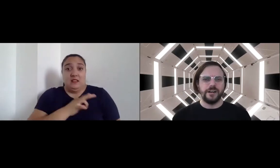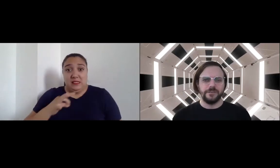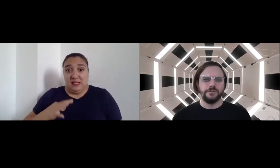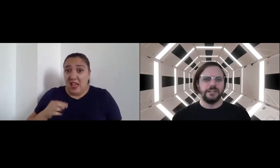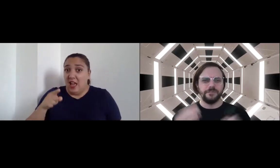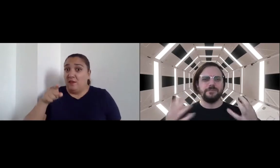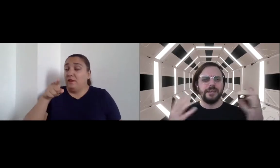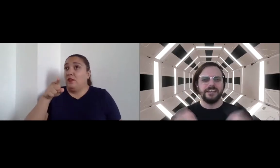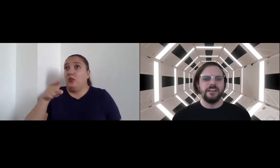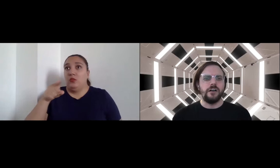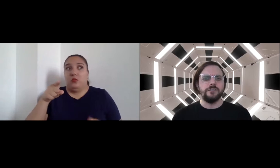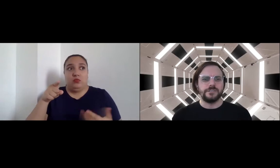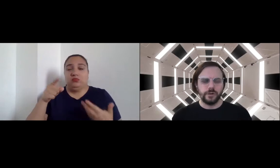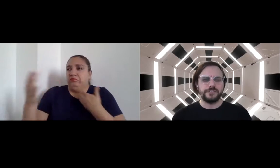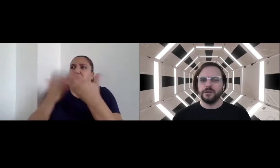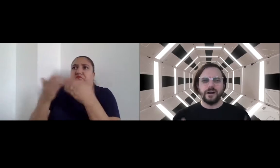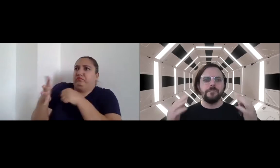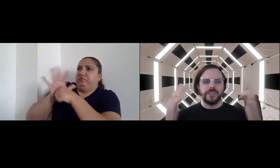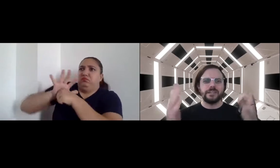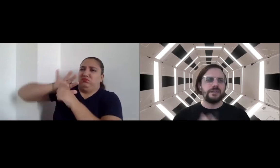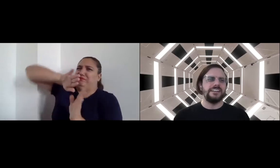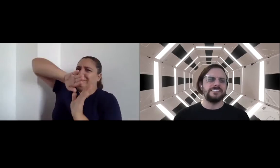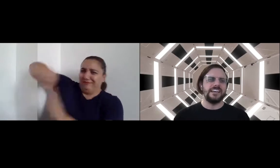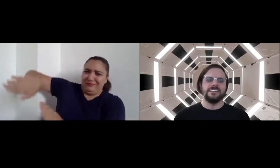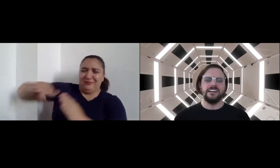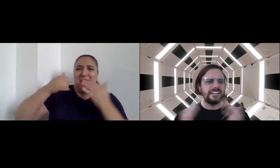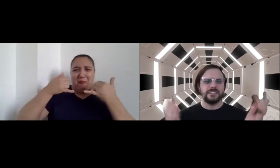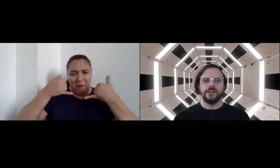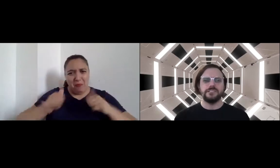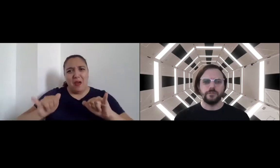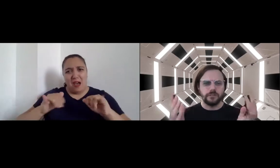or wires or whatever to make this work. Thank you, Candace and Dance/NYC for